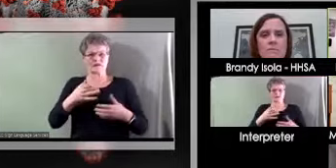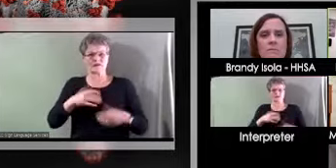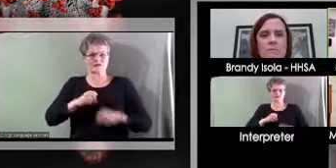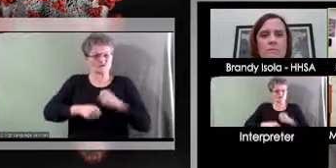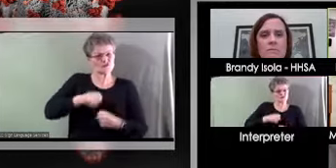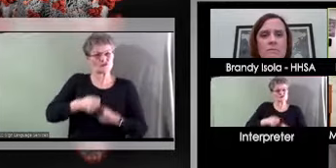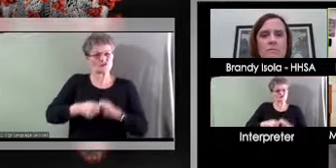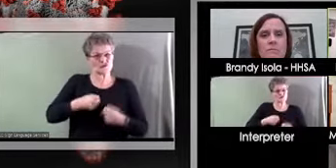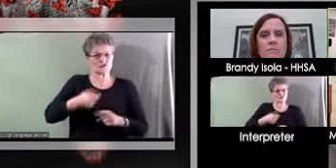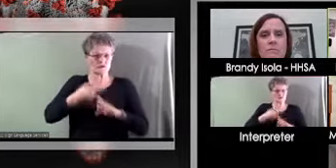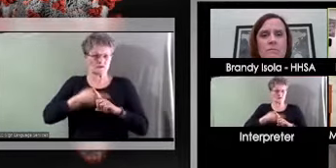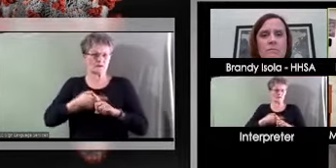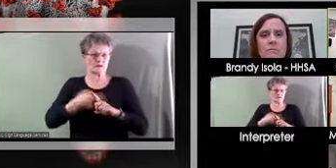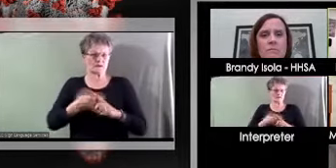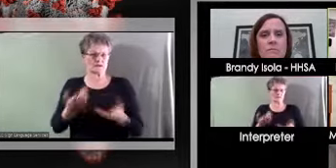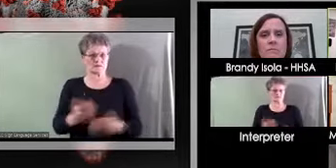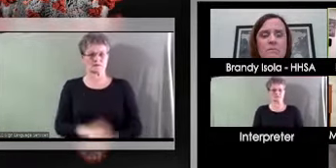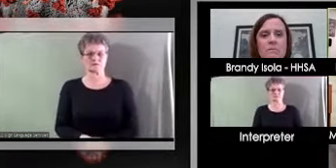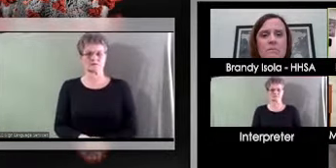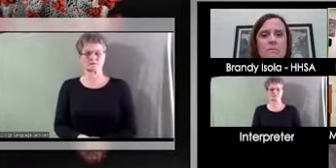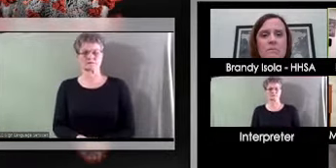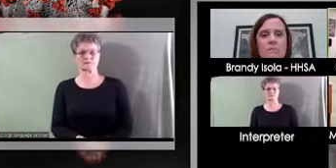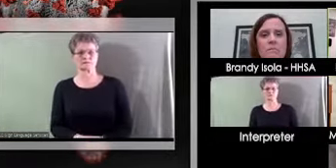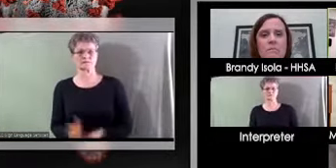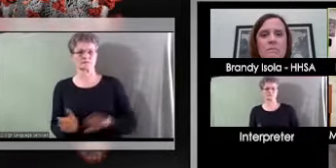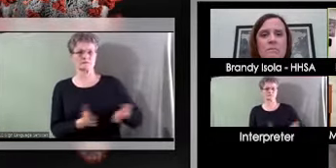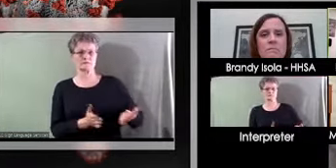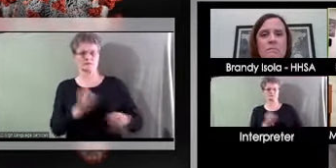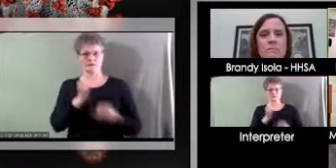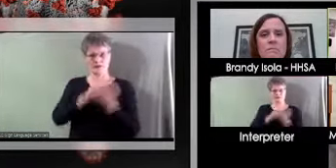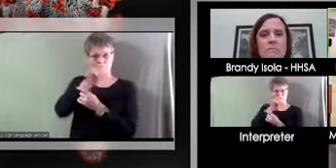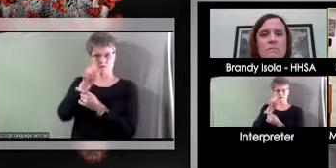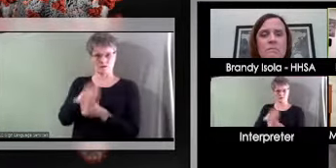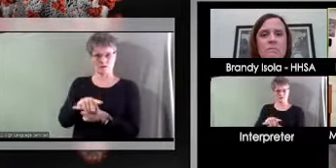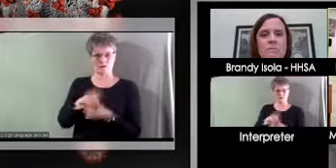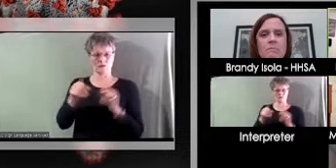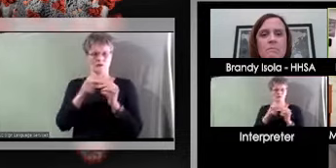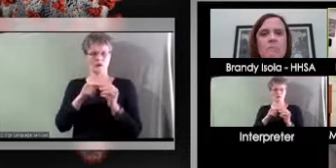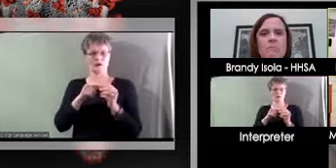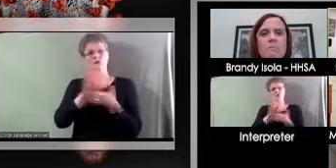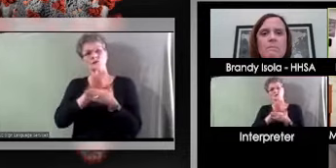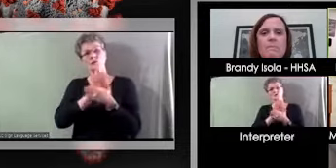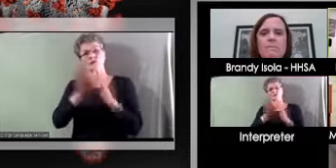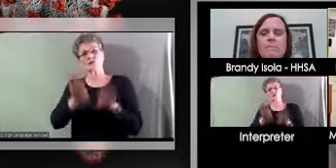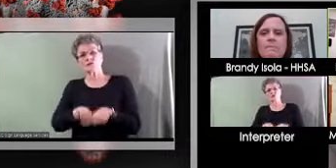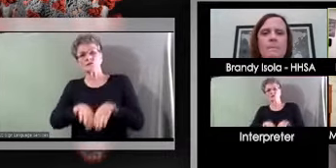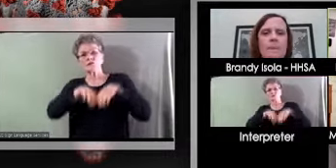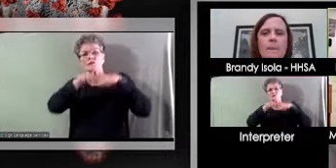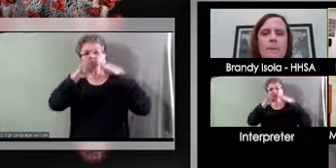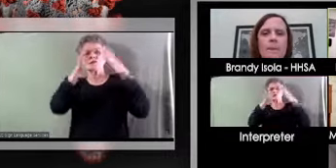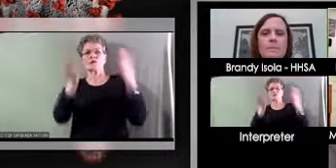reopening of the schools. I believe that decision was made by the Shasta County School Superintendent is that correct so that would be the person that